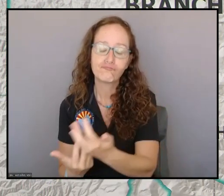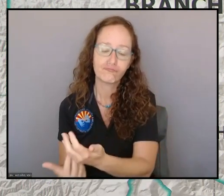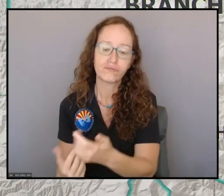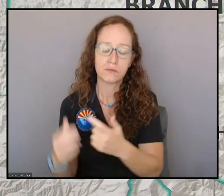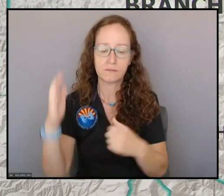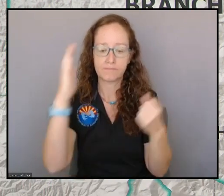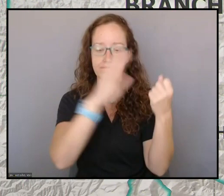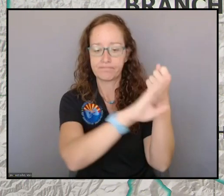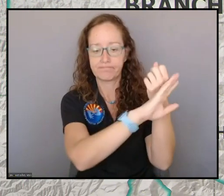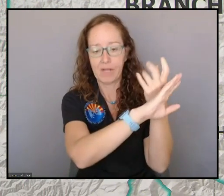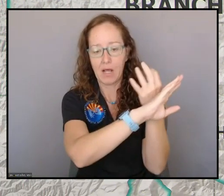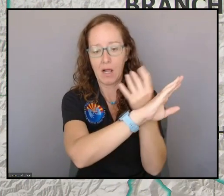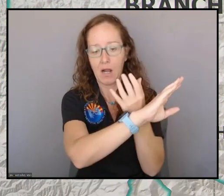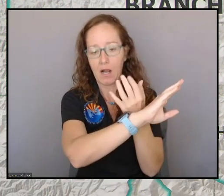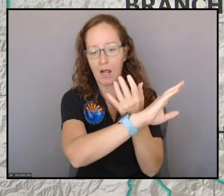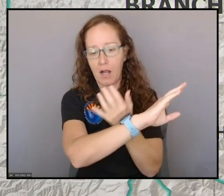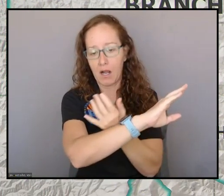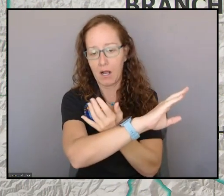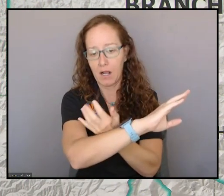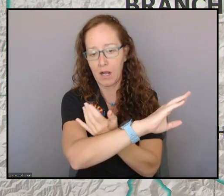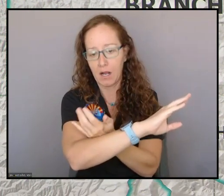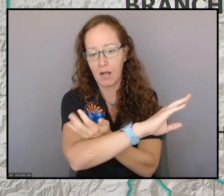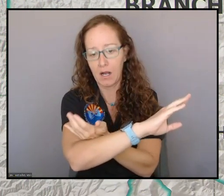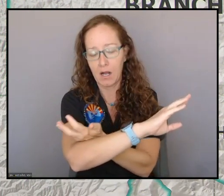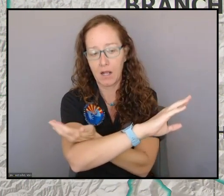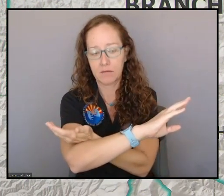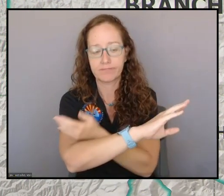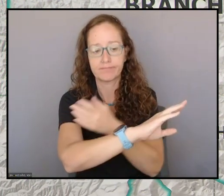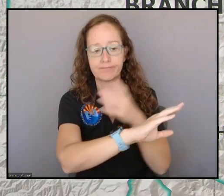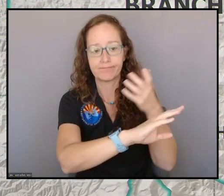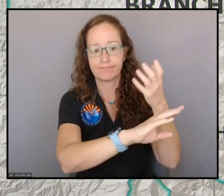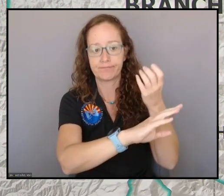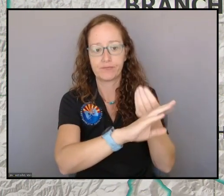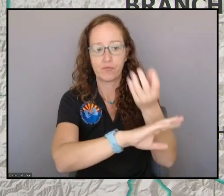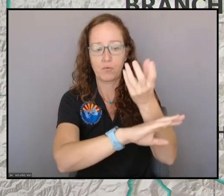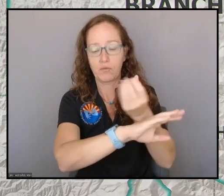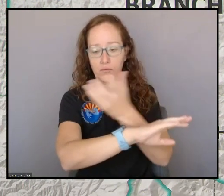canyons and consumes the fuels that are in there. We will